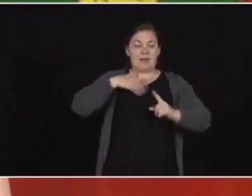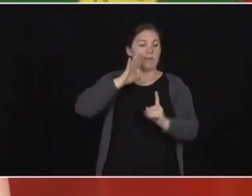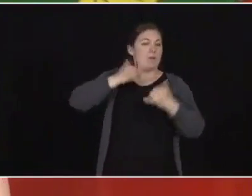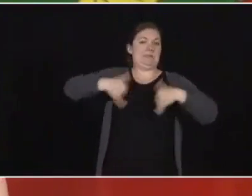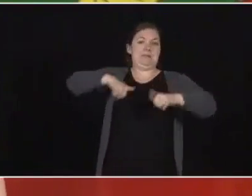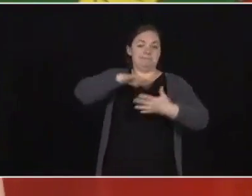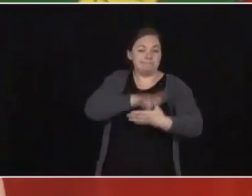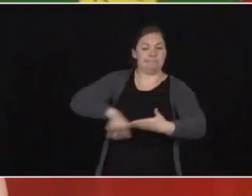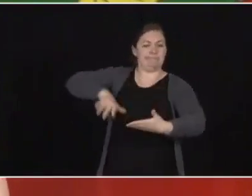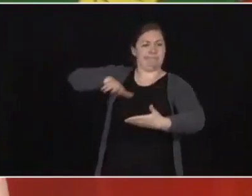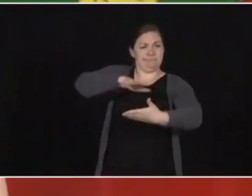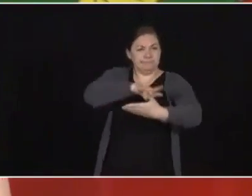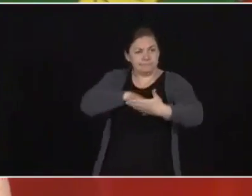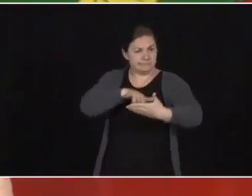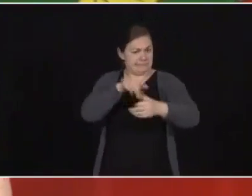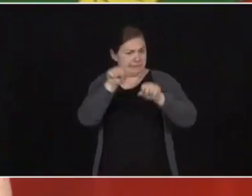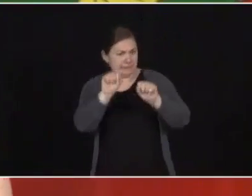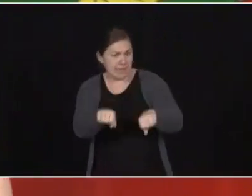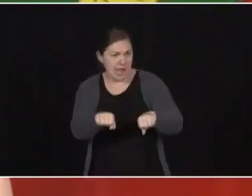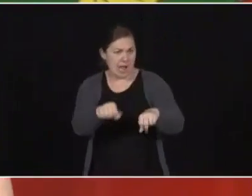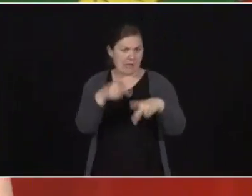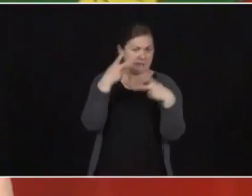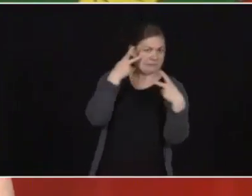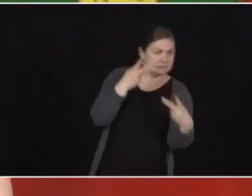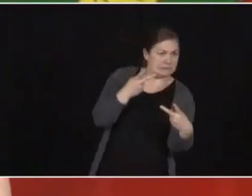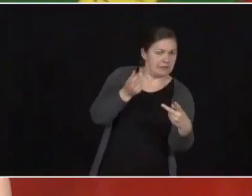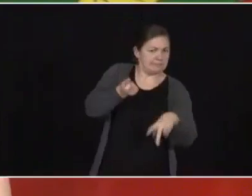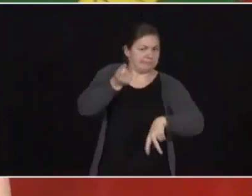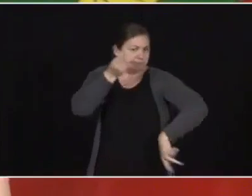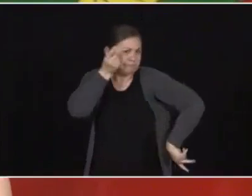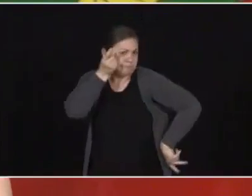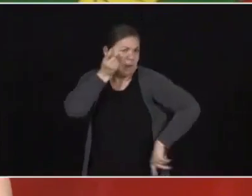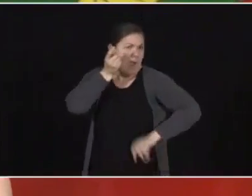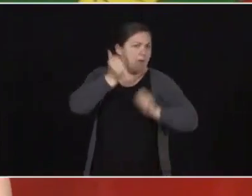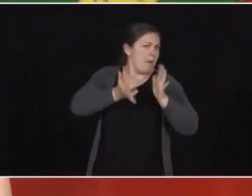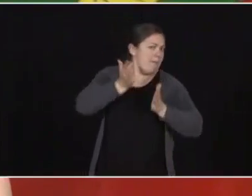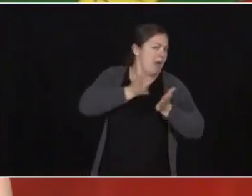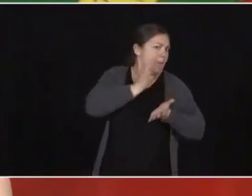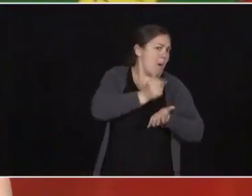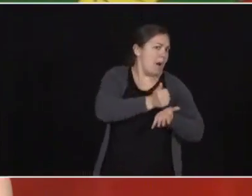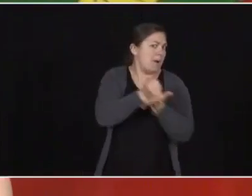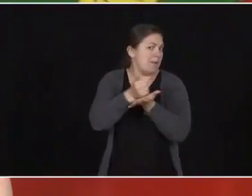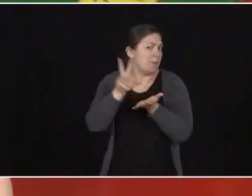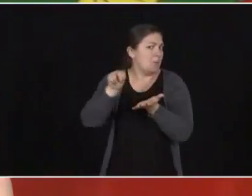I would say no. We are studying it very aggressively to understand where could add value.